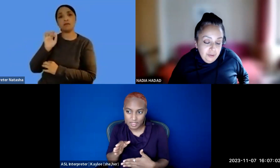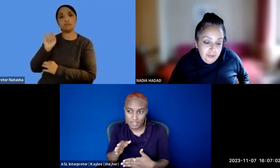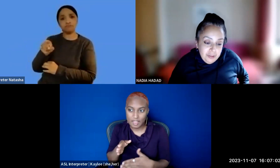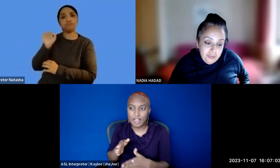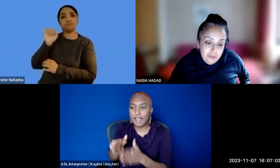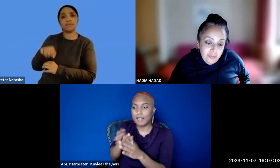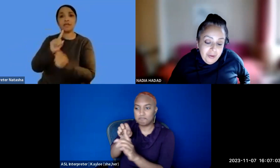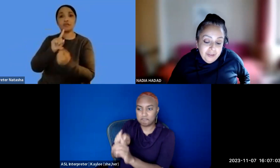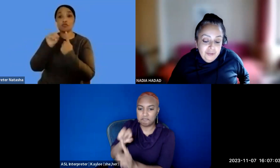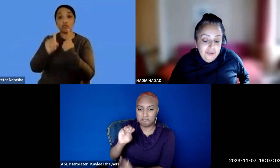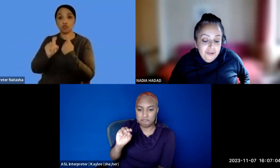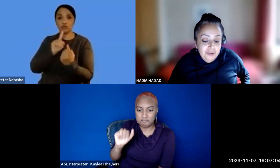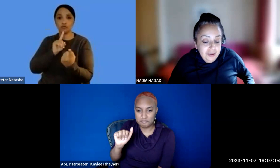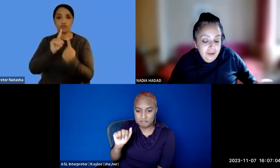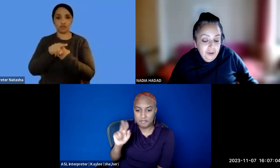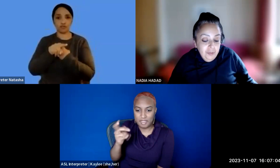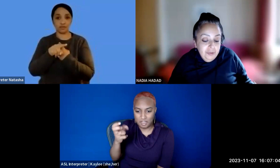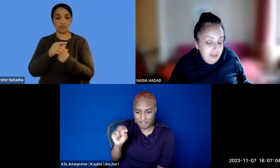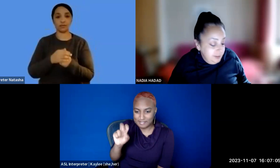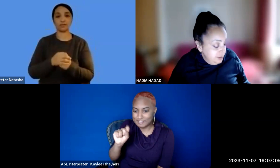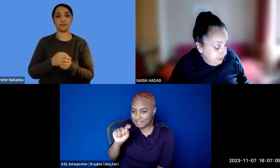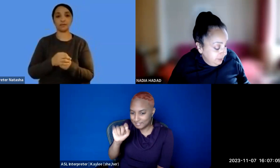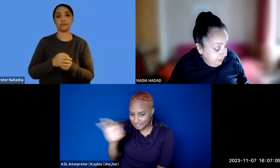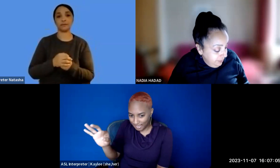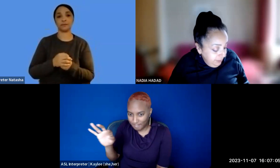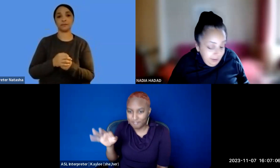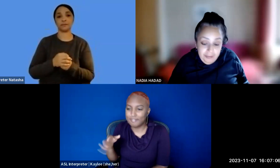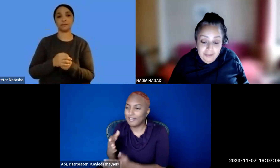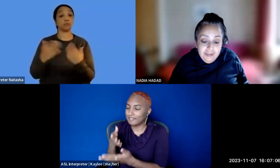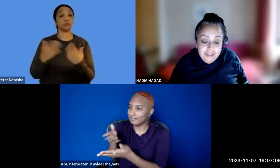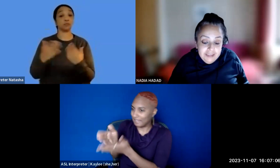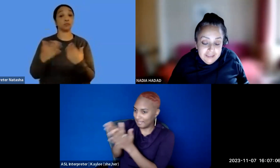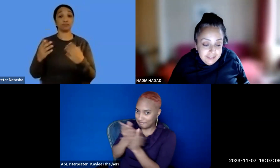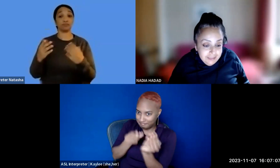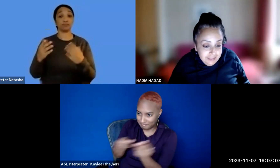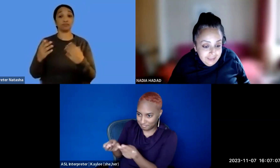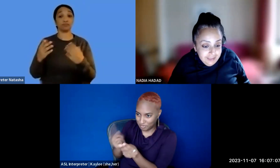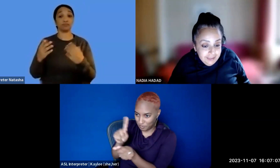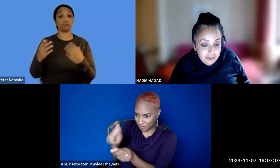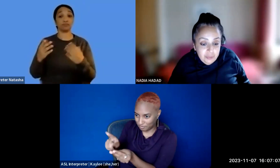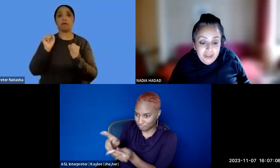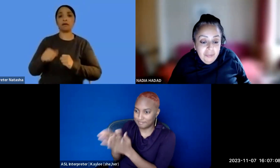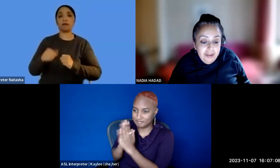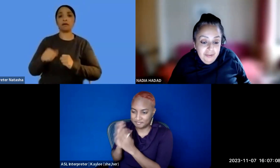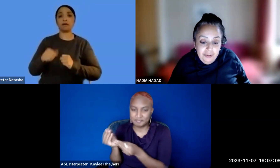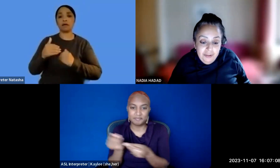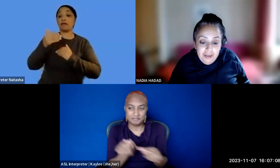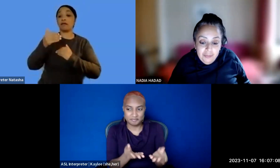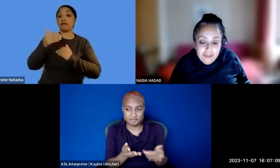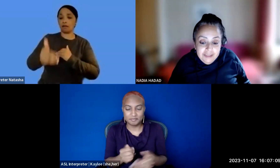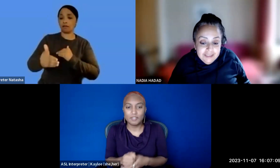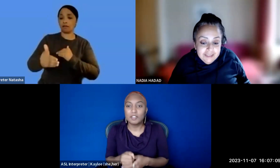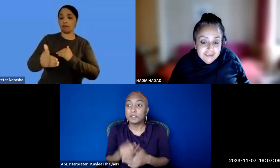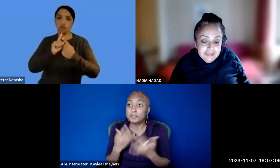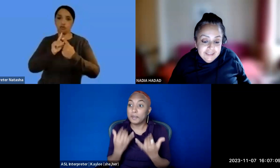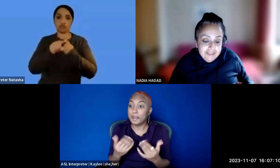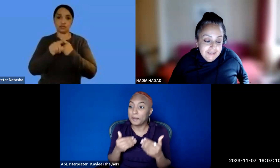Otherwise, we will come back to you with an answer after this. We can play the video now, please.